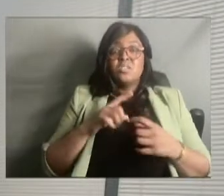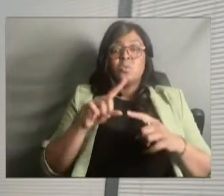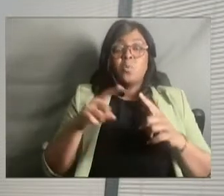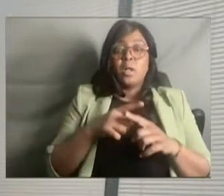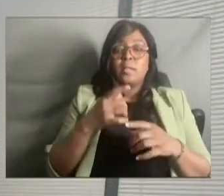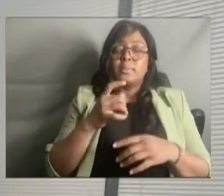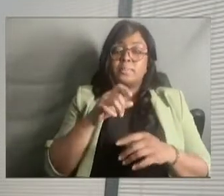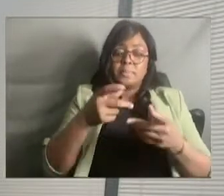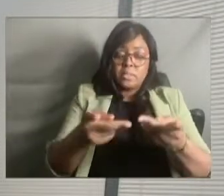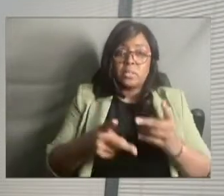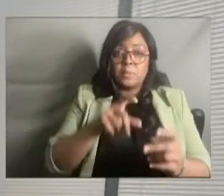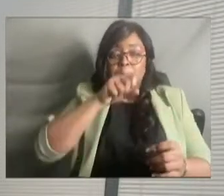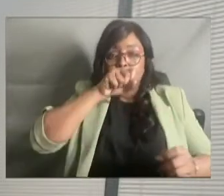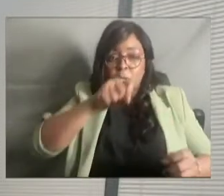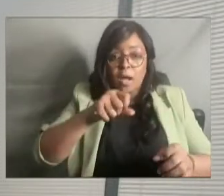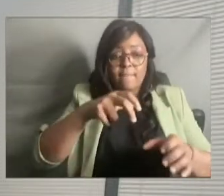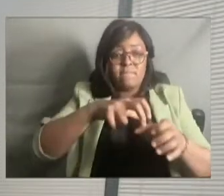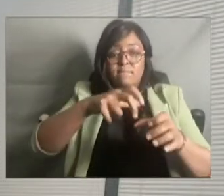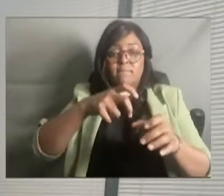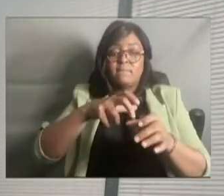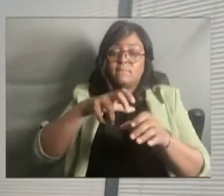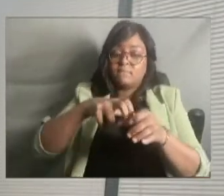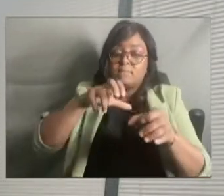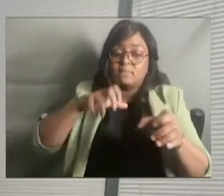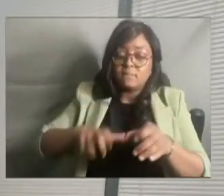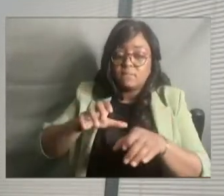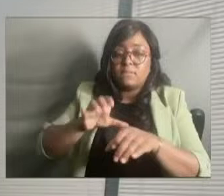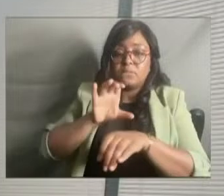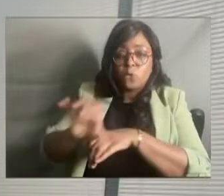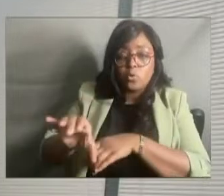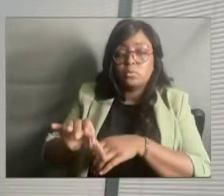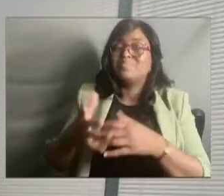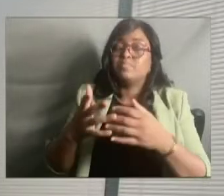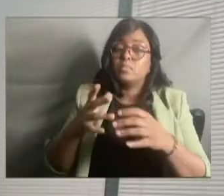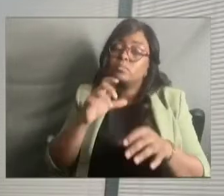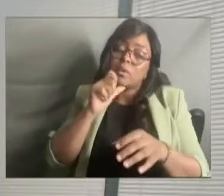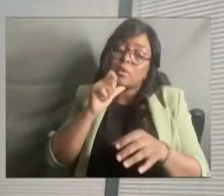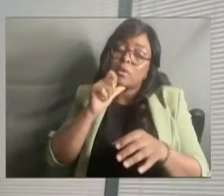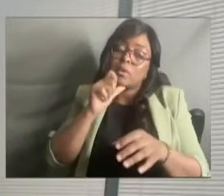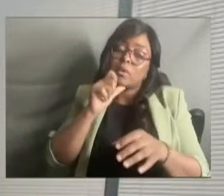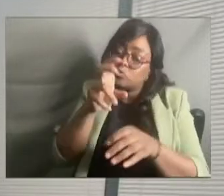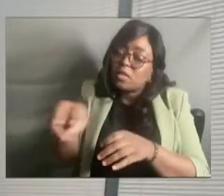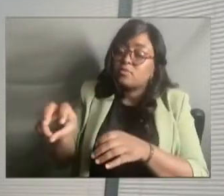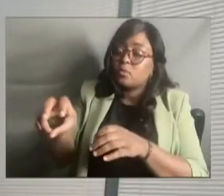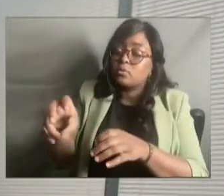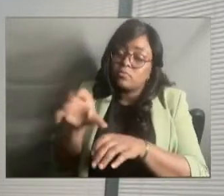raw when you you get pulled from a position that you love and,